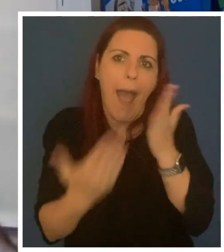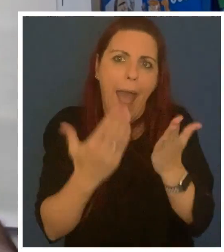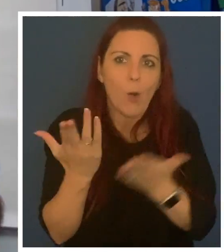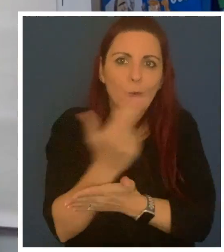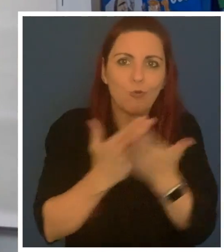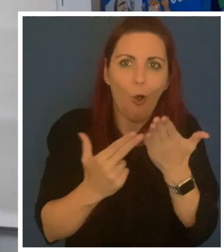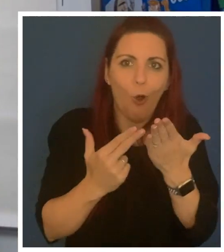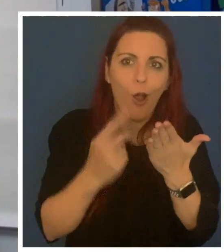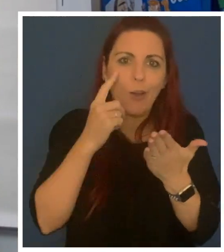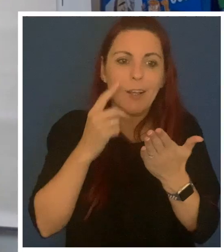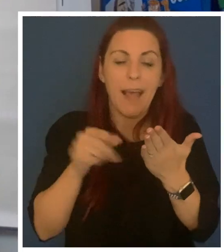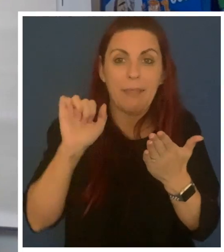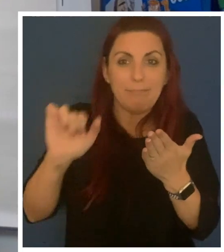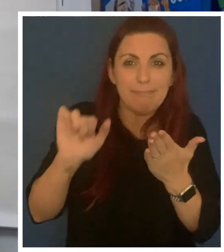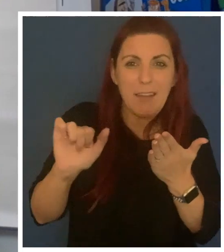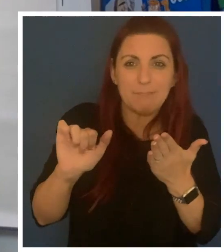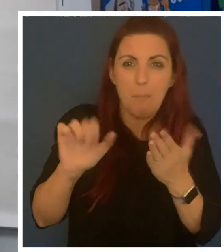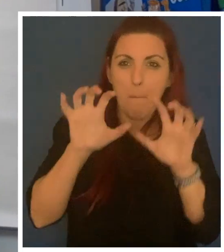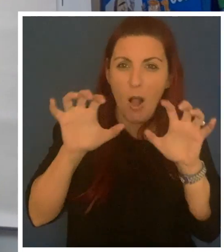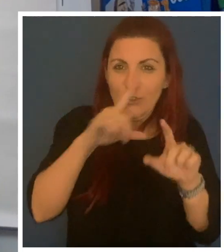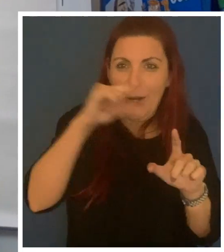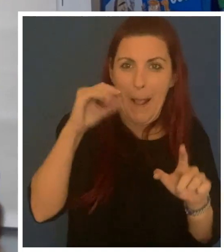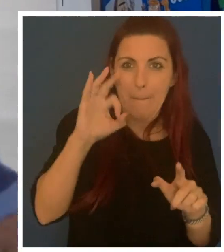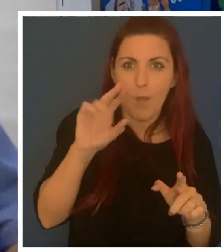green energy wasting monster called Guzzler.